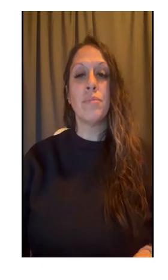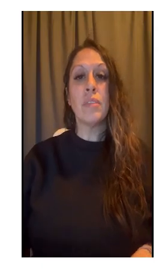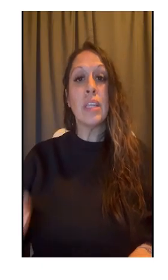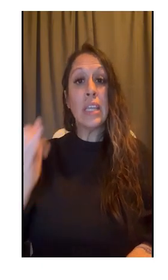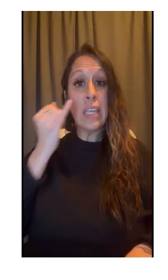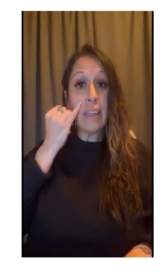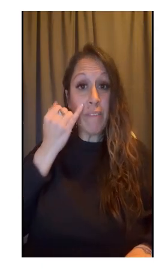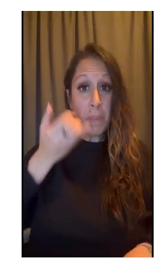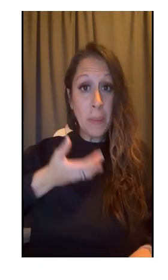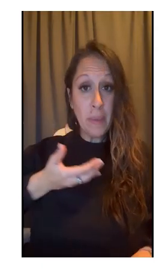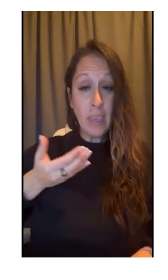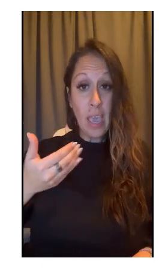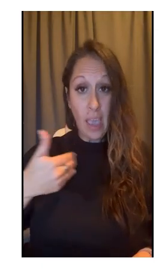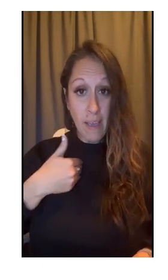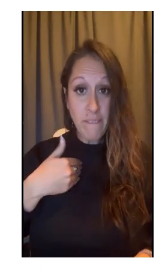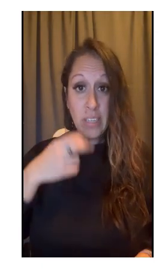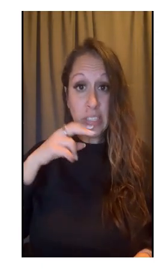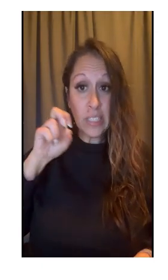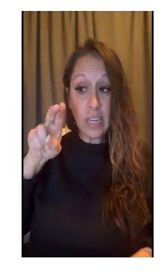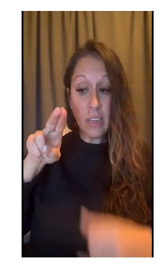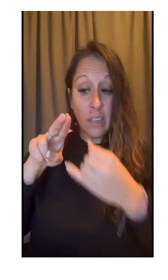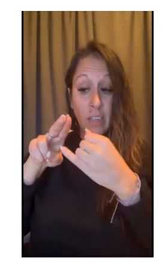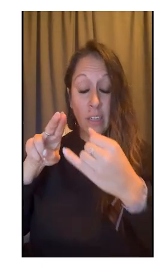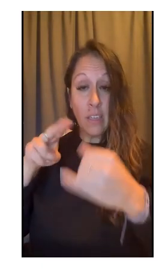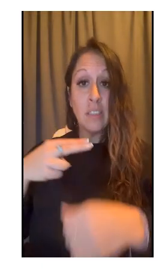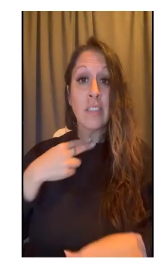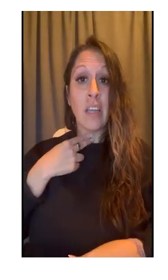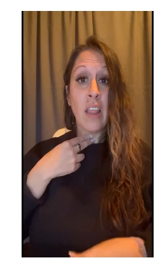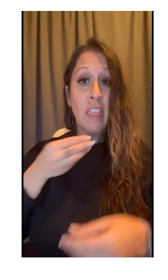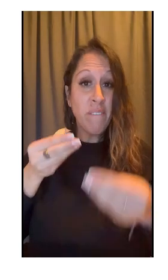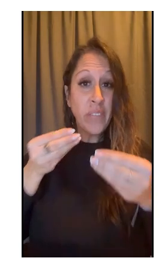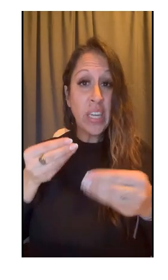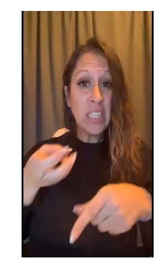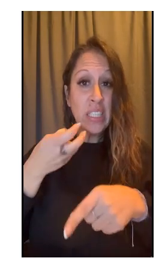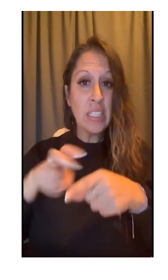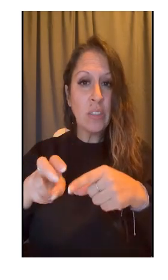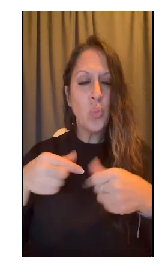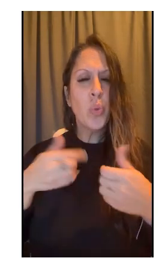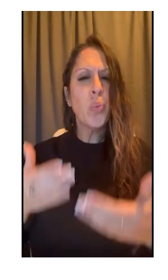So if your baby is found to have a tongue tie that's causing feeding difficulty, we may recommend a pH otomy.